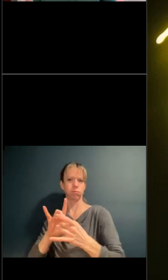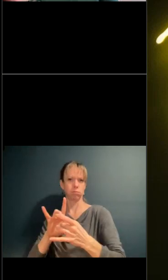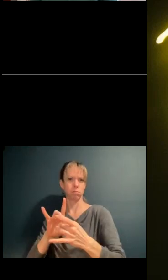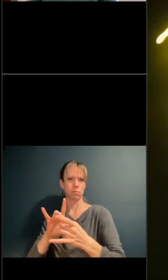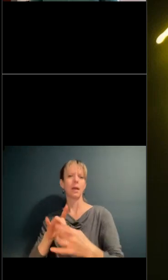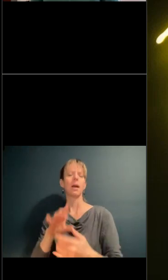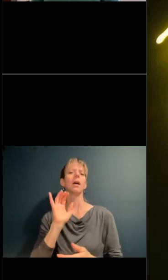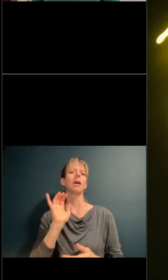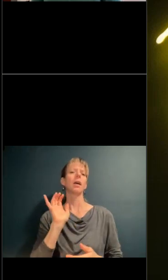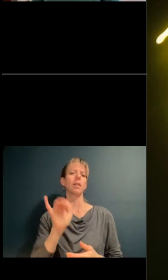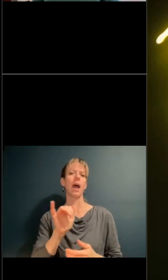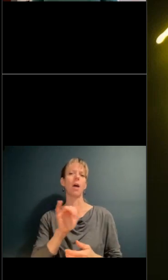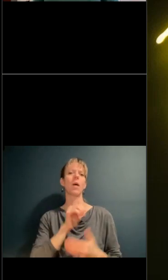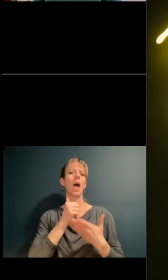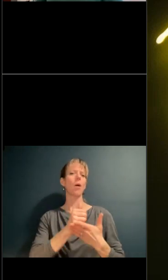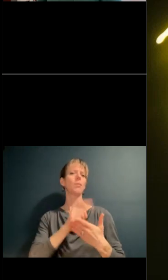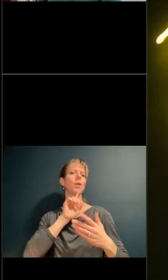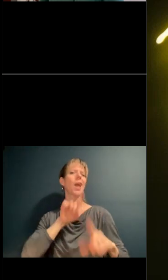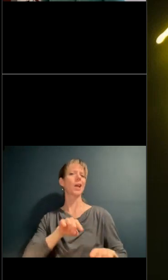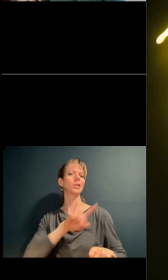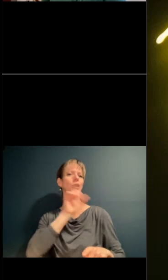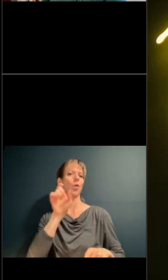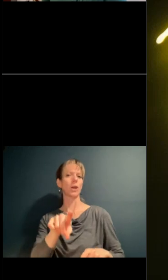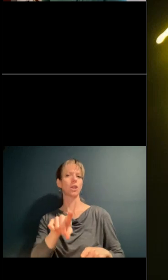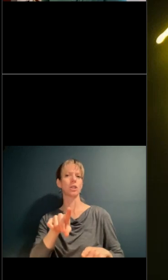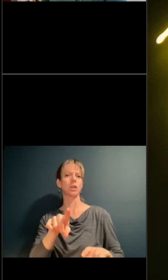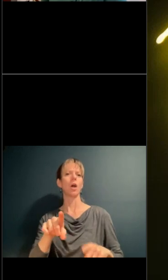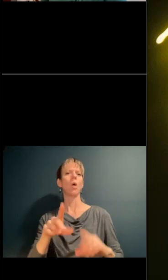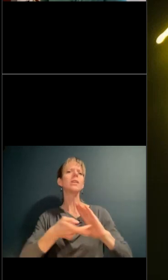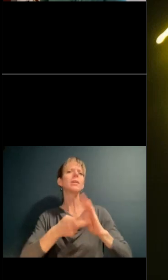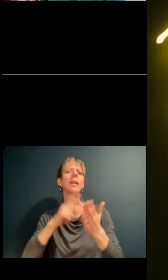to the questions I'm posing, what does this look like for our students?